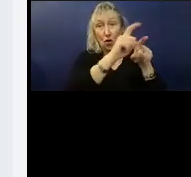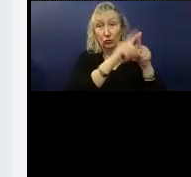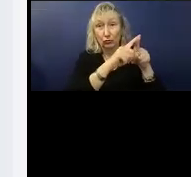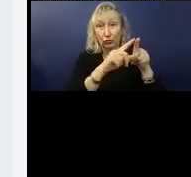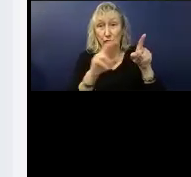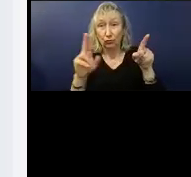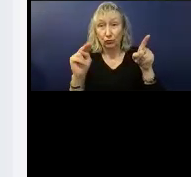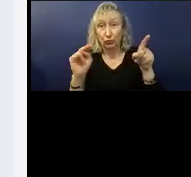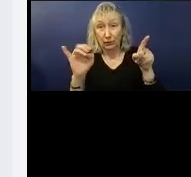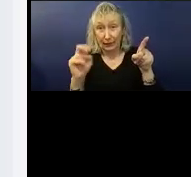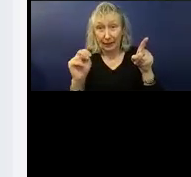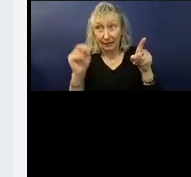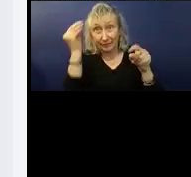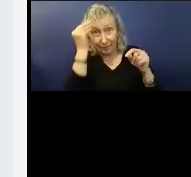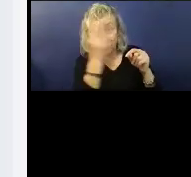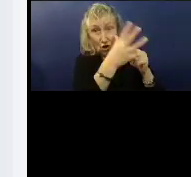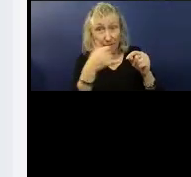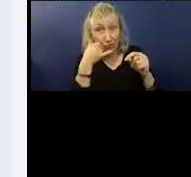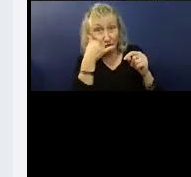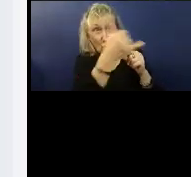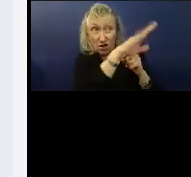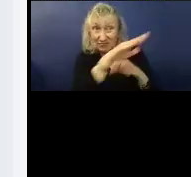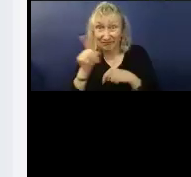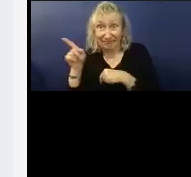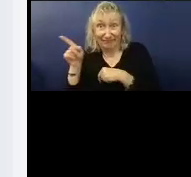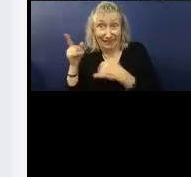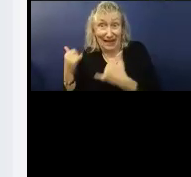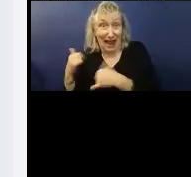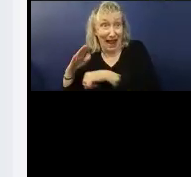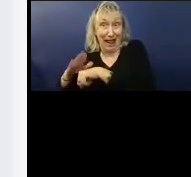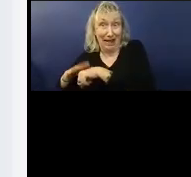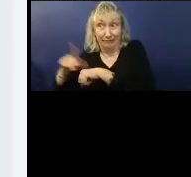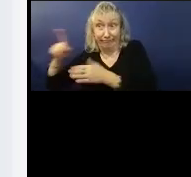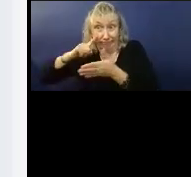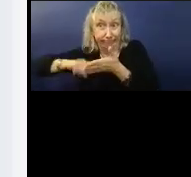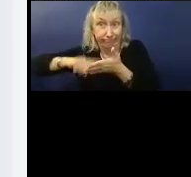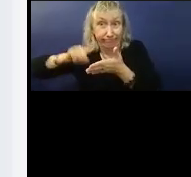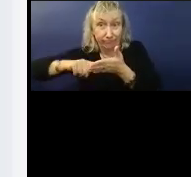report that there may be an APS investigation where the union is telling